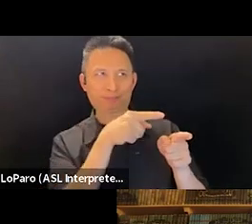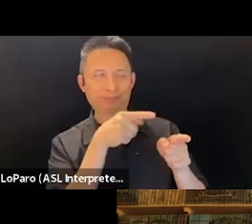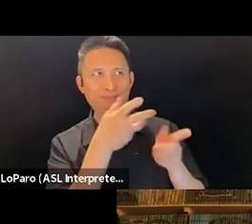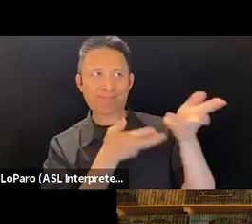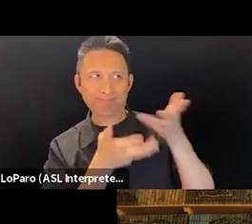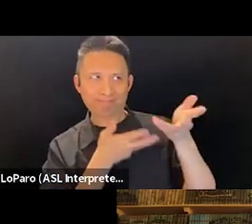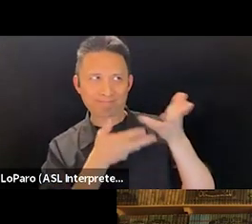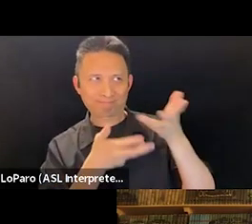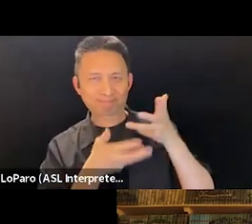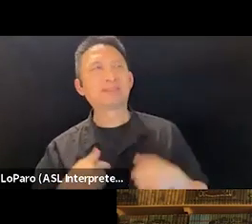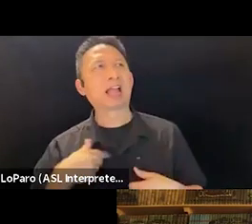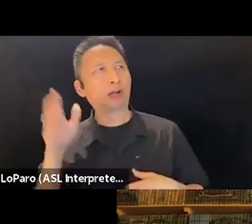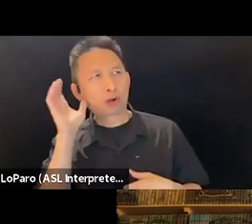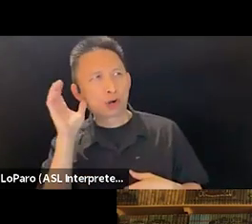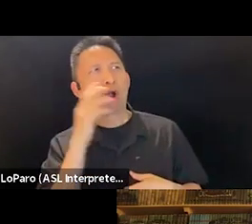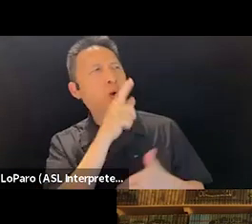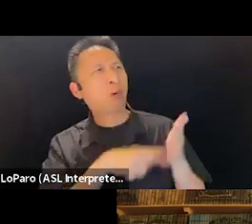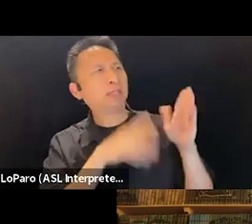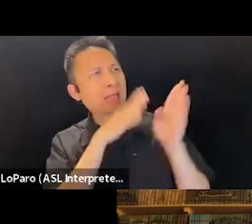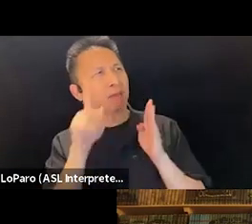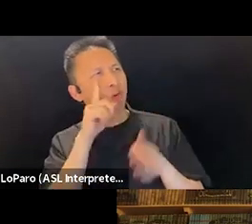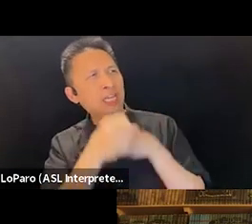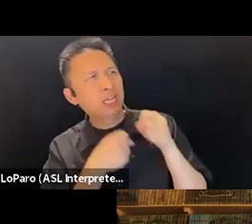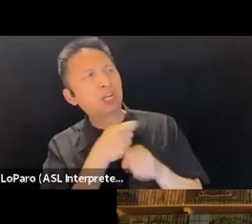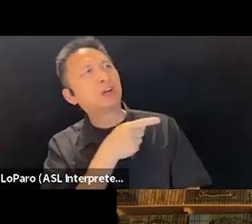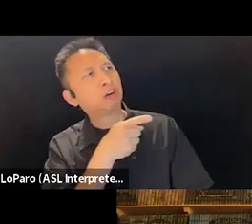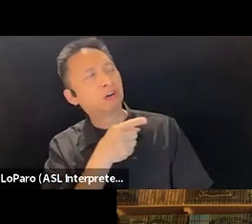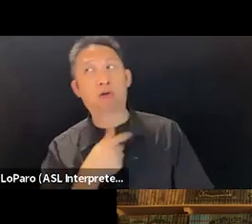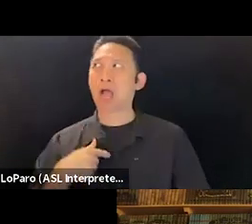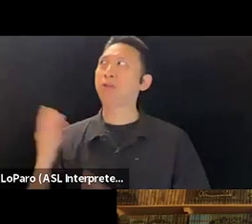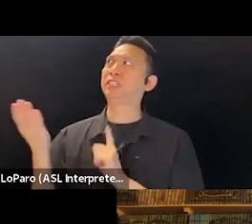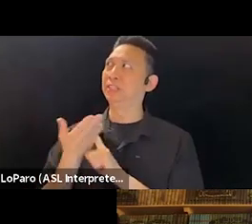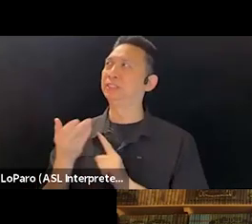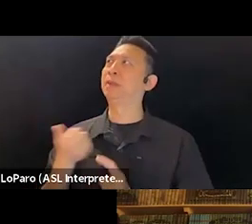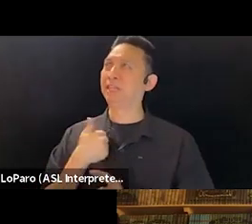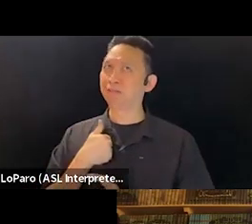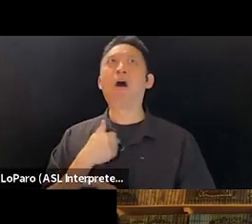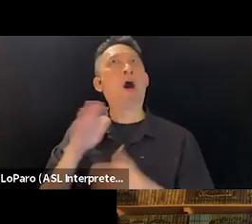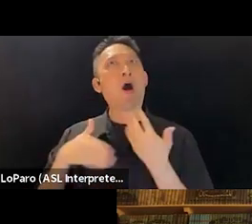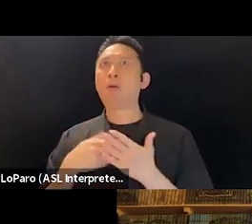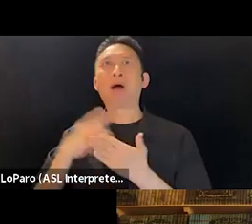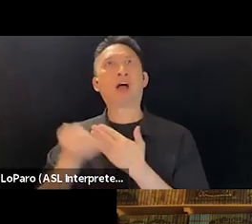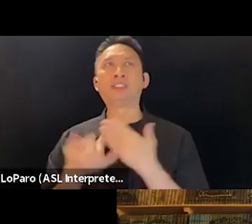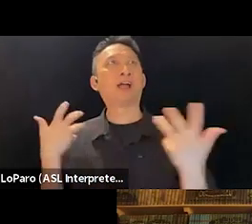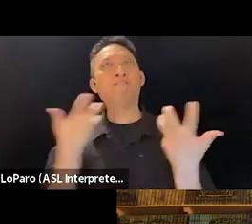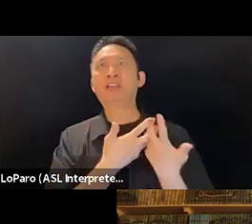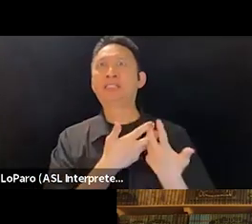what they are planning for the year, I was totally convinced that all my projects fits totally for the broadcaster.